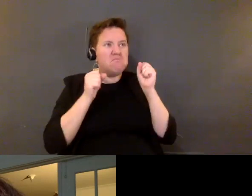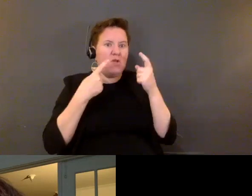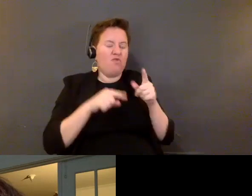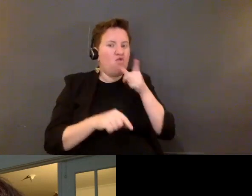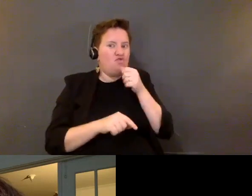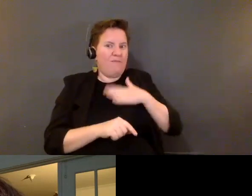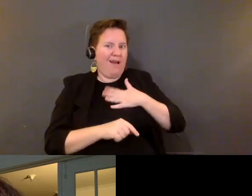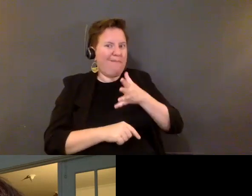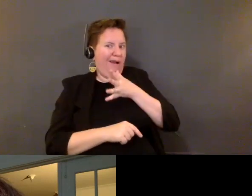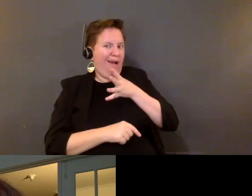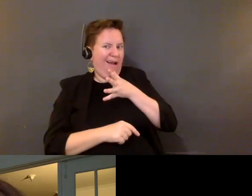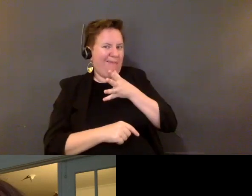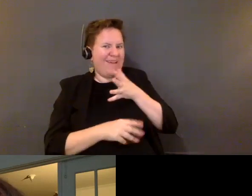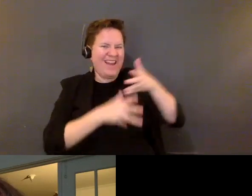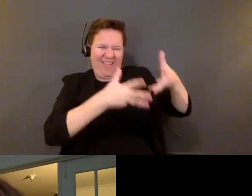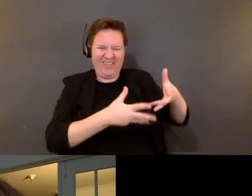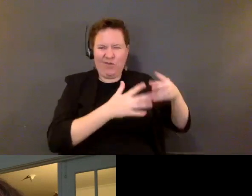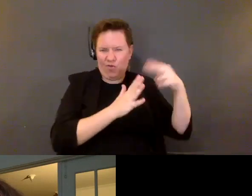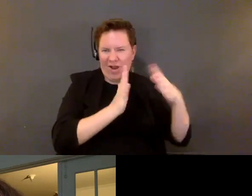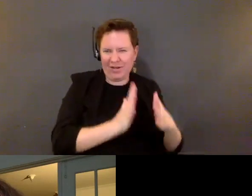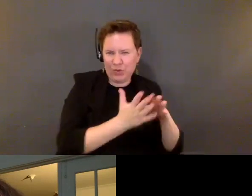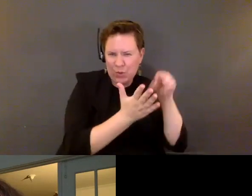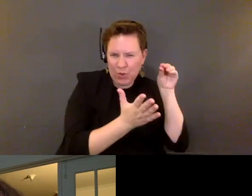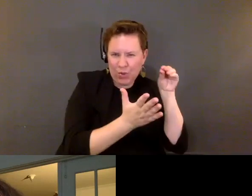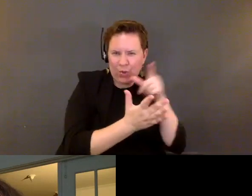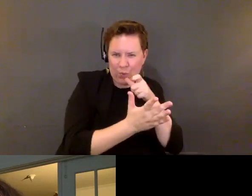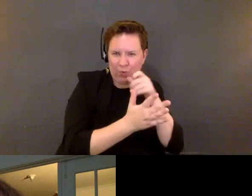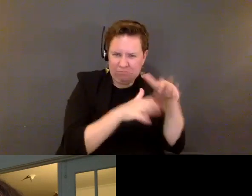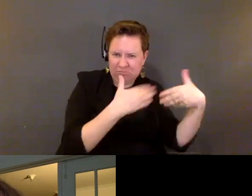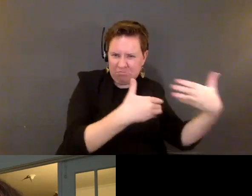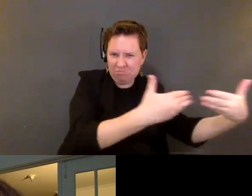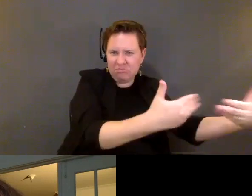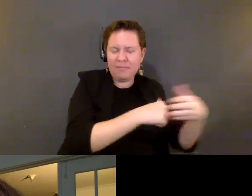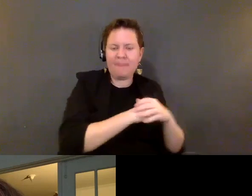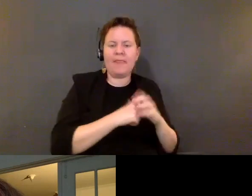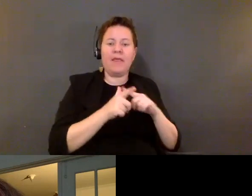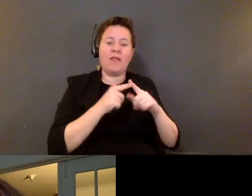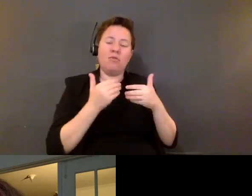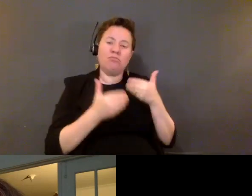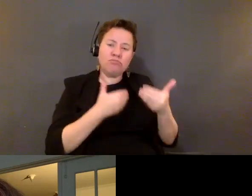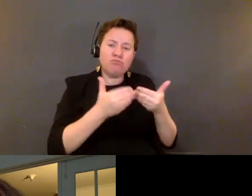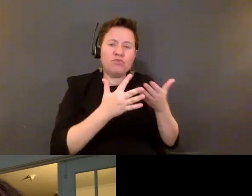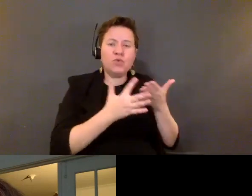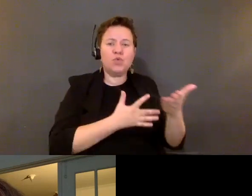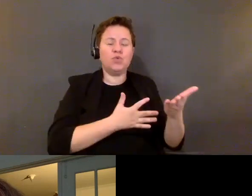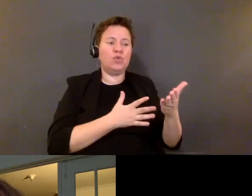i'll leave that to readers to find out um and then moving through this series of people that just